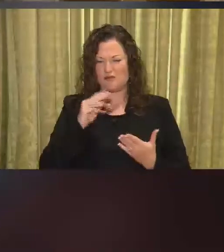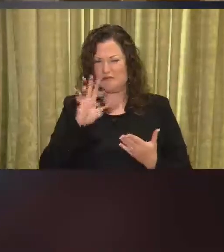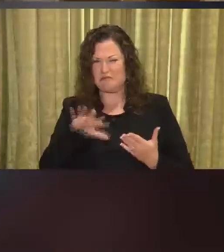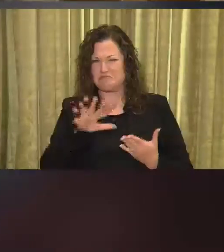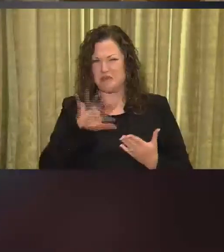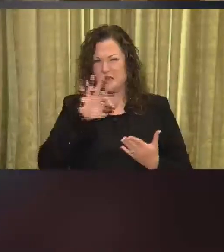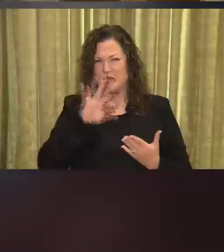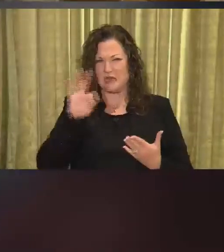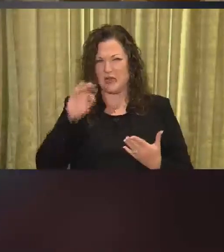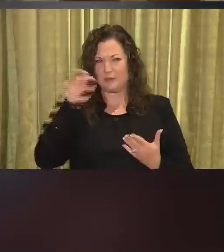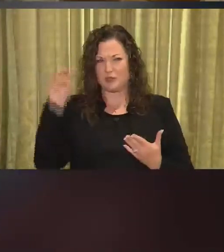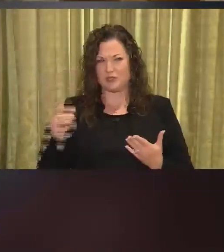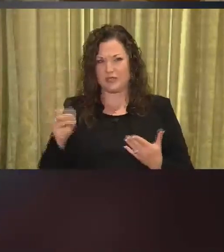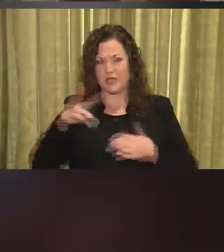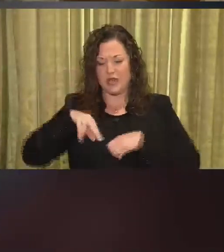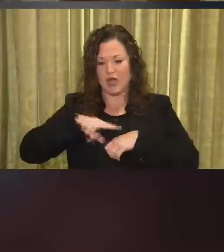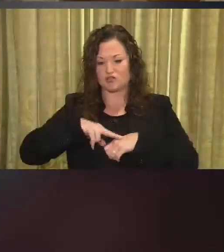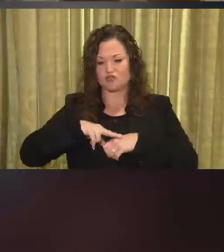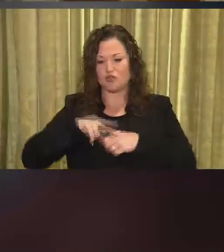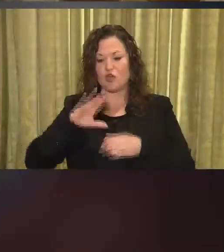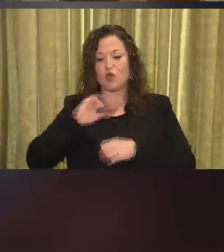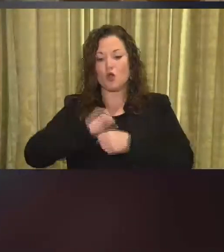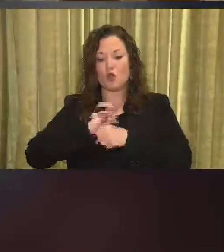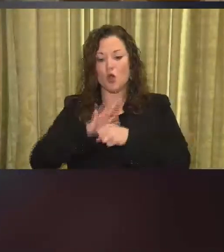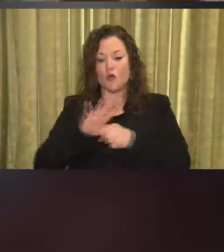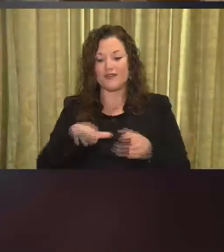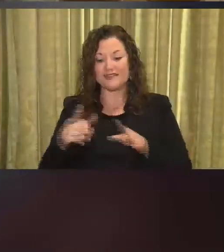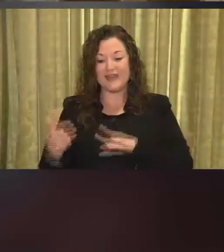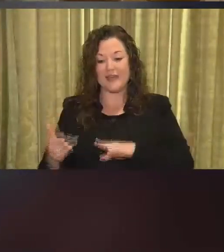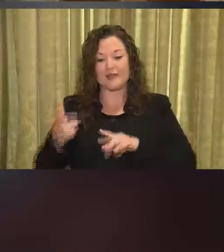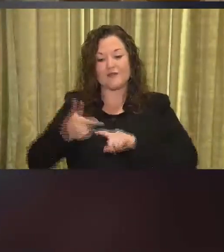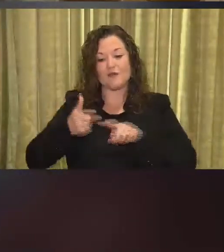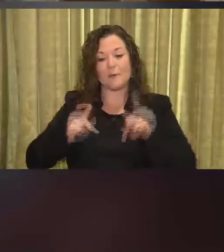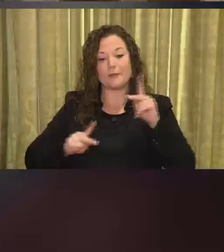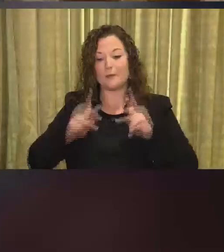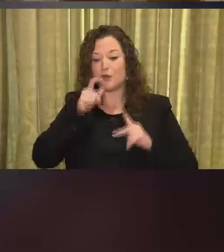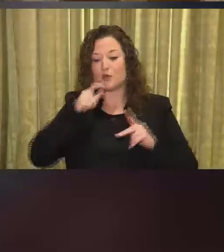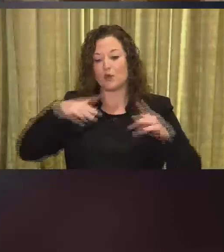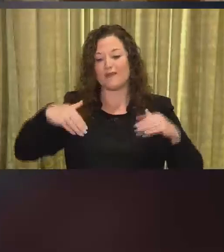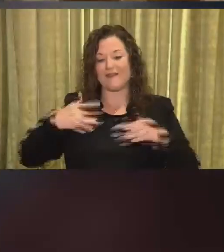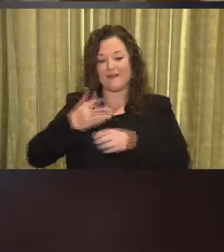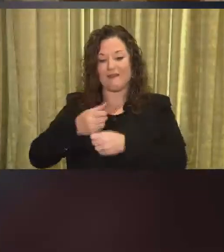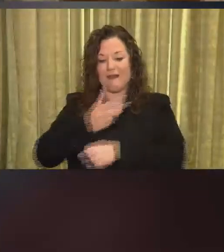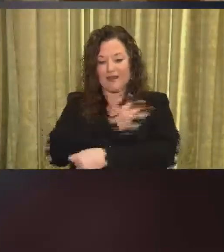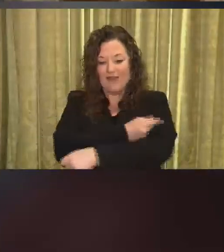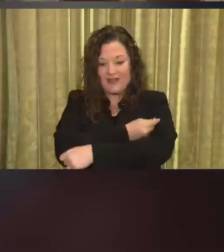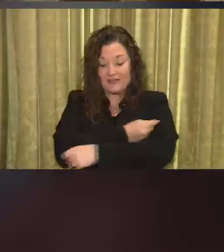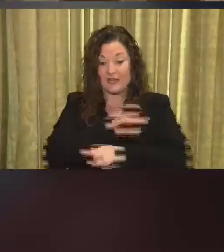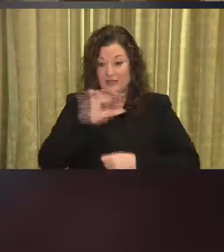99% nationally of COVID deaths over from people. Unvaccinated is that similar numbers that we're seeing here in Arkansas?